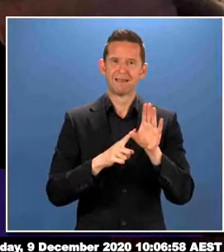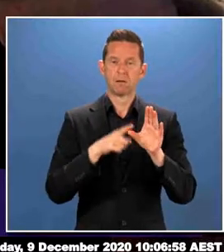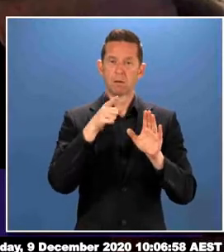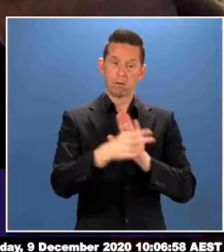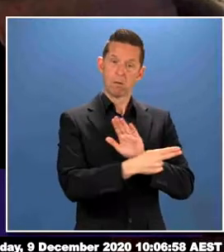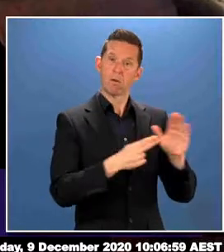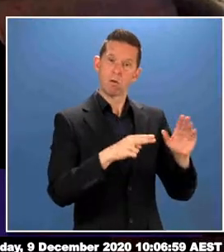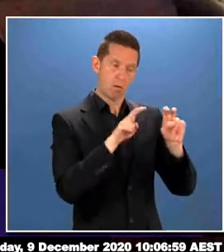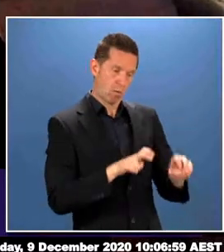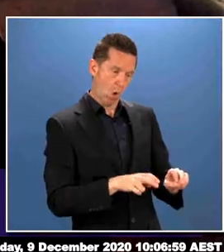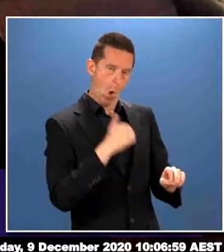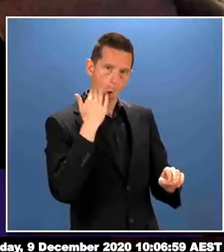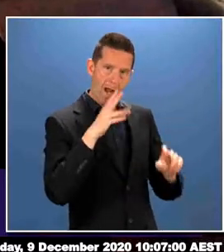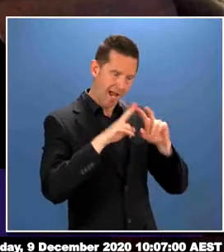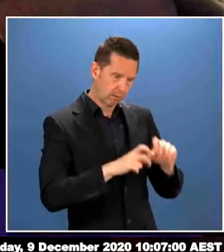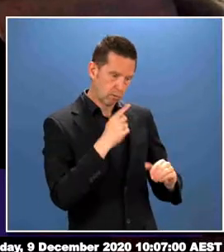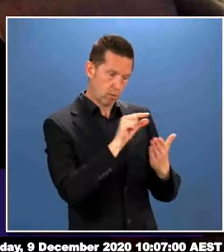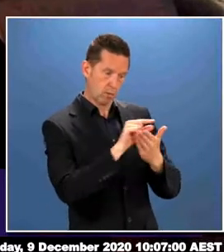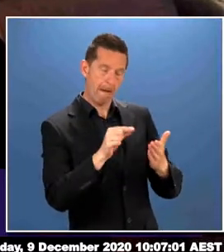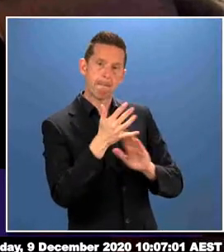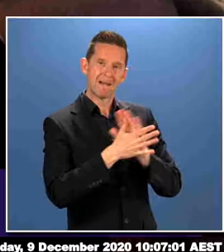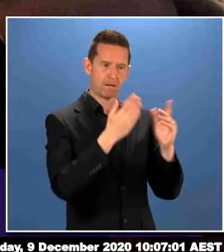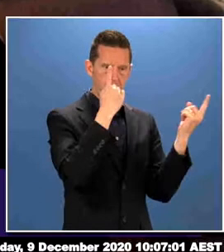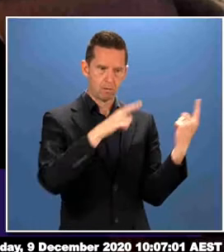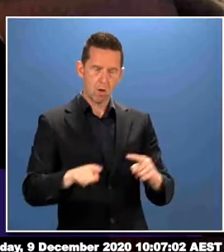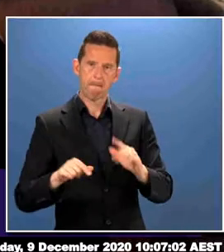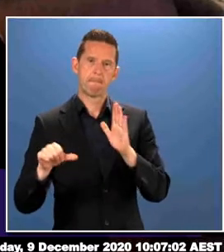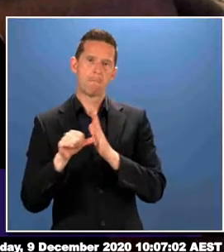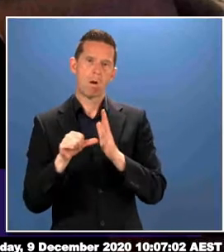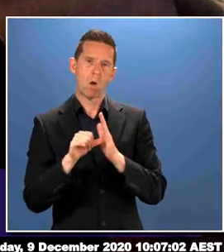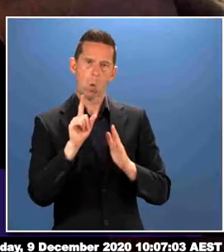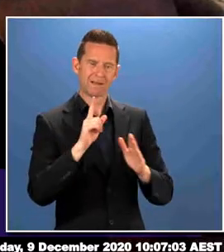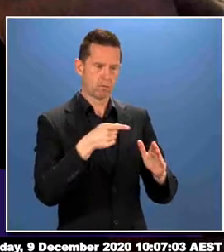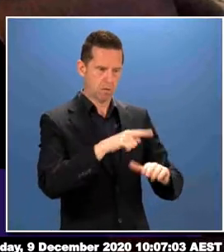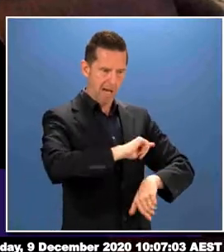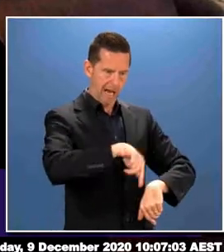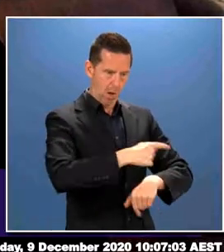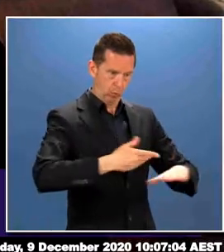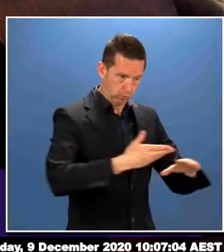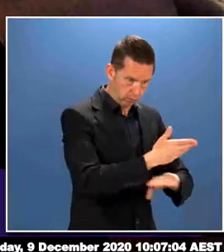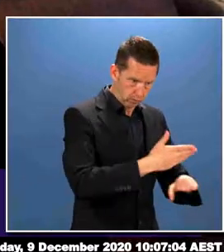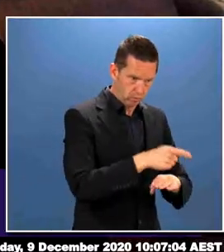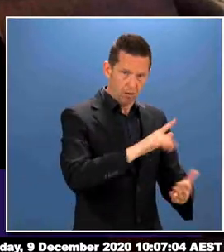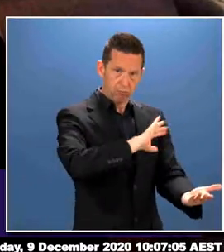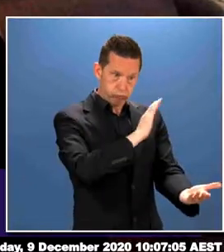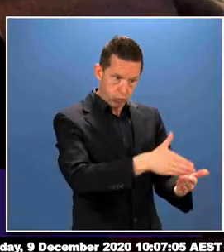society is that you've to be productive to be worth something. And young people with disability who attended the Summit really felt